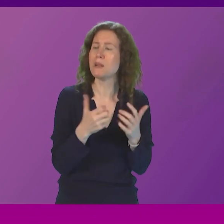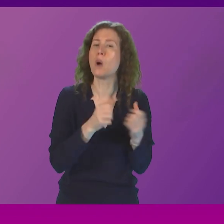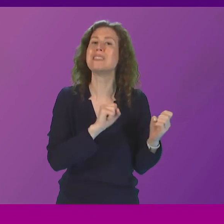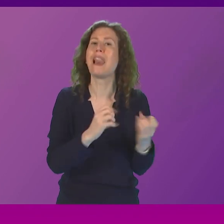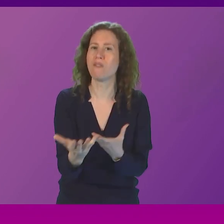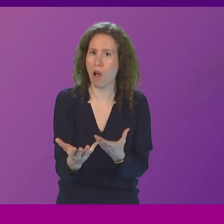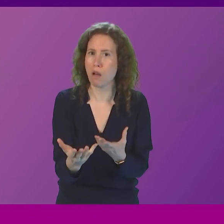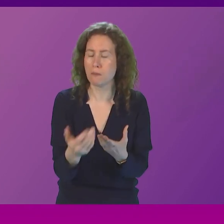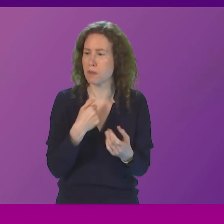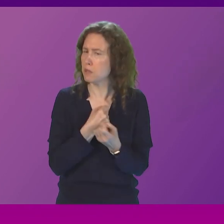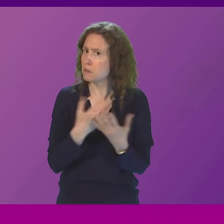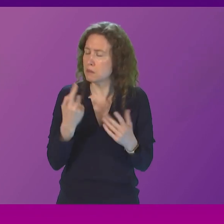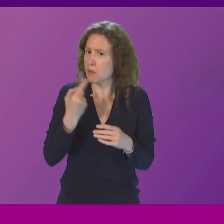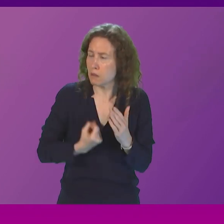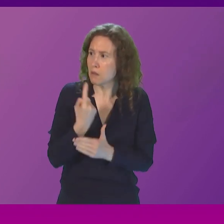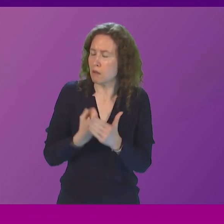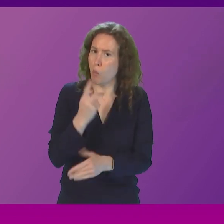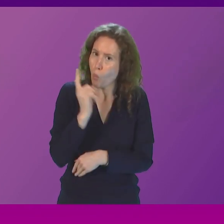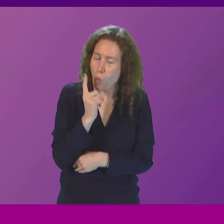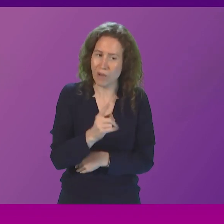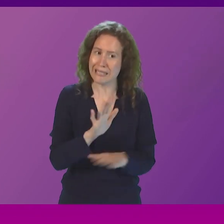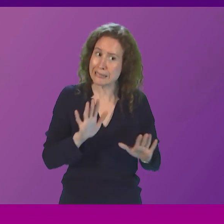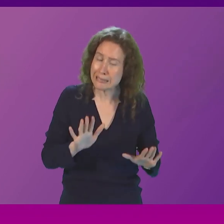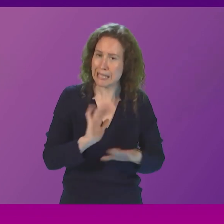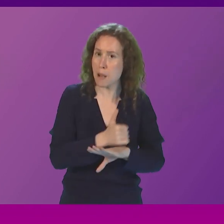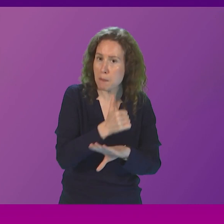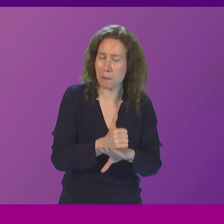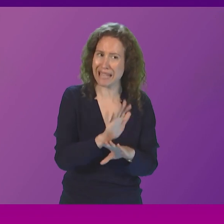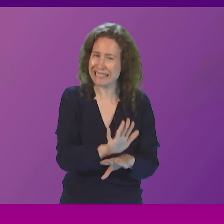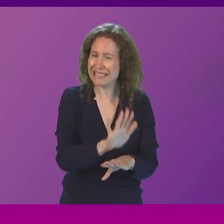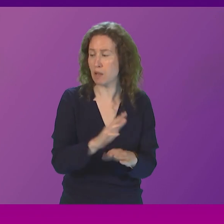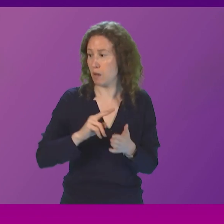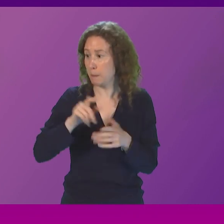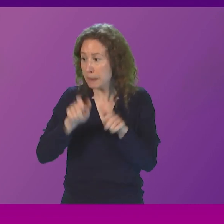There have been numerous warnings about the implementation from people and organisations